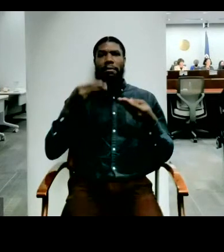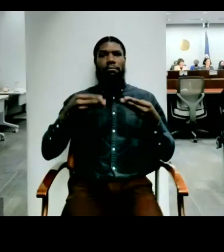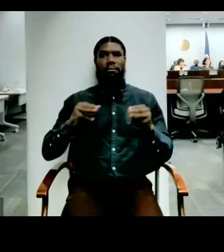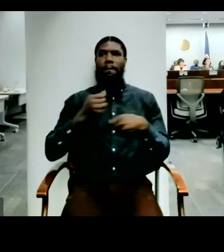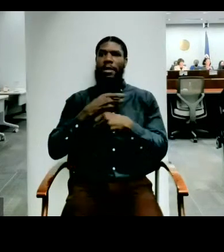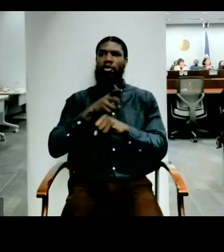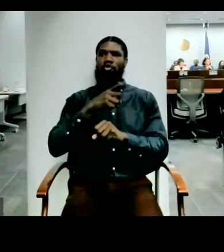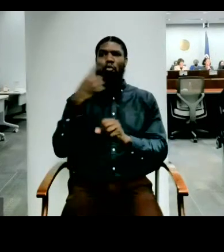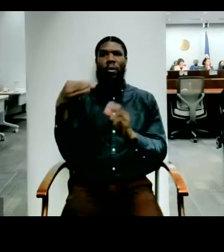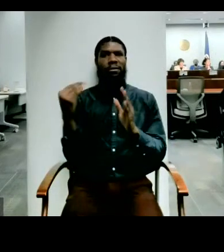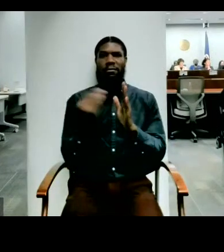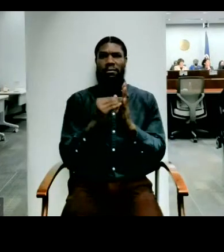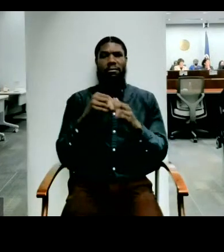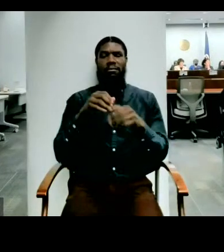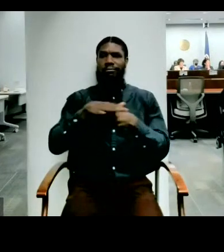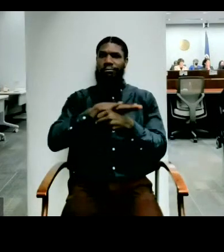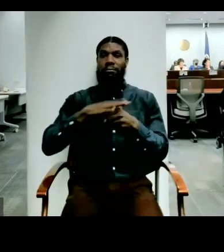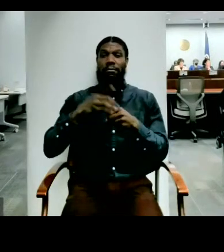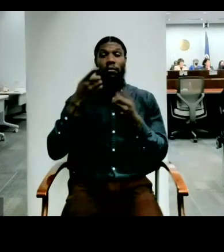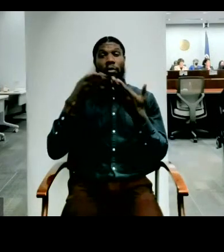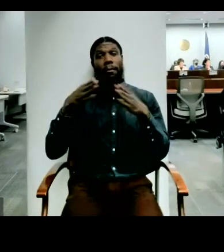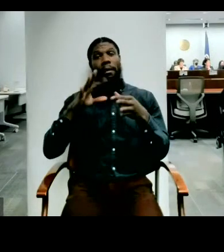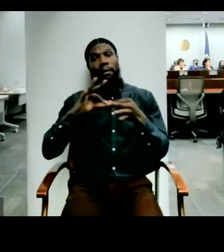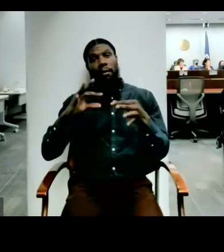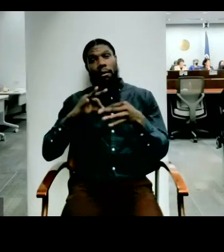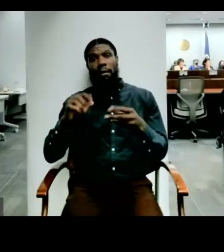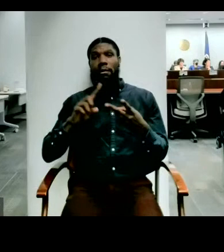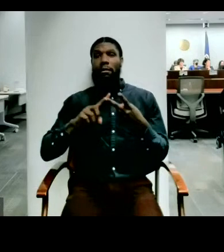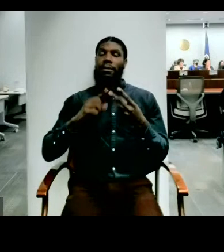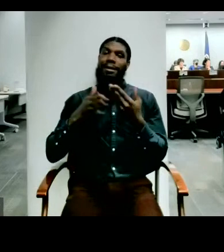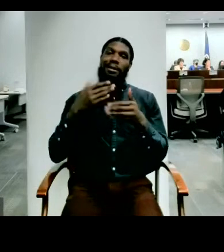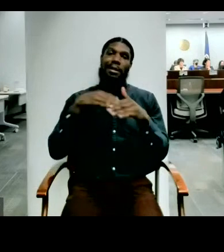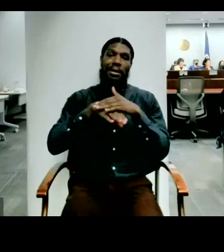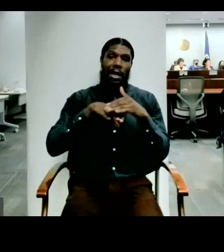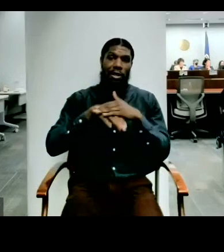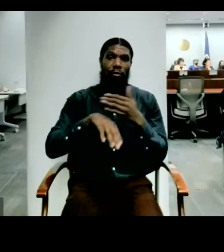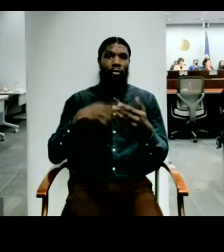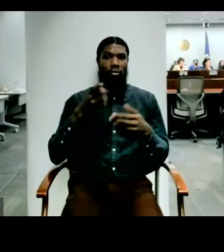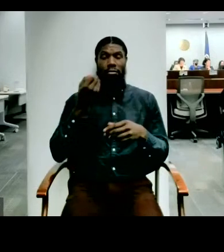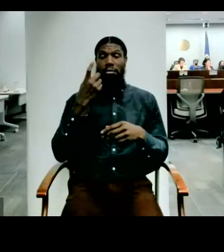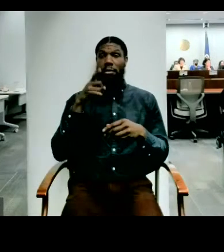location for the public to comment, an easily accessible one, one that others